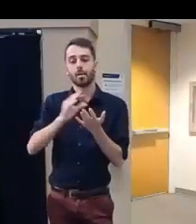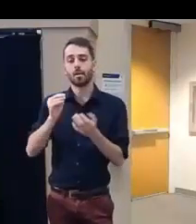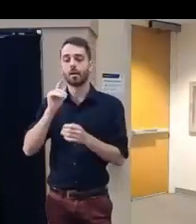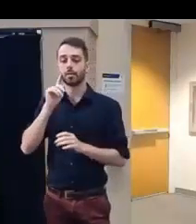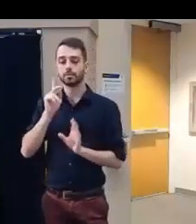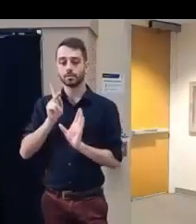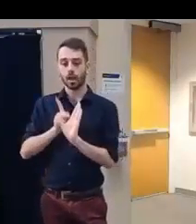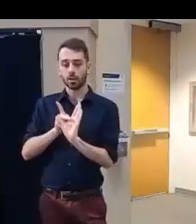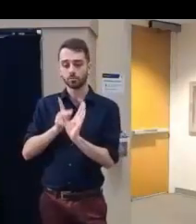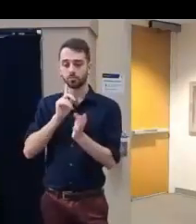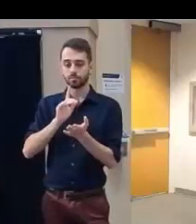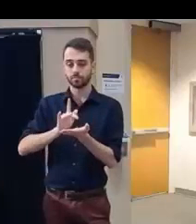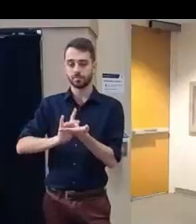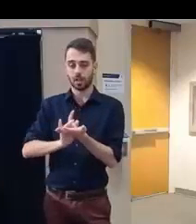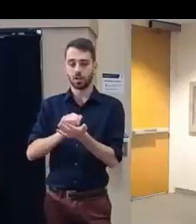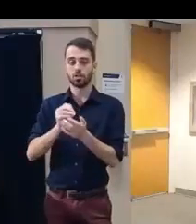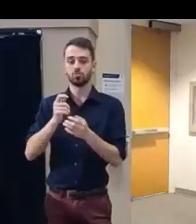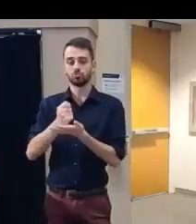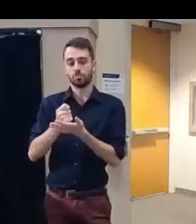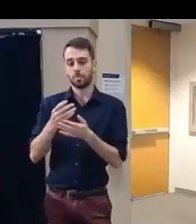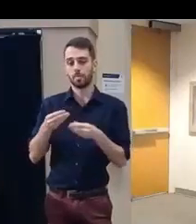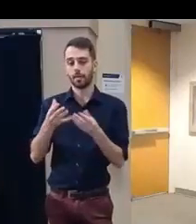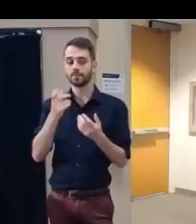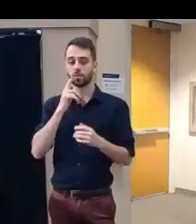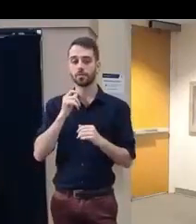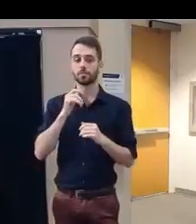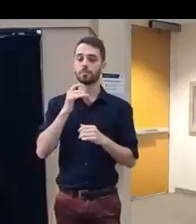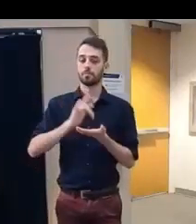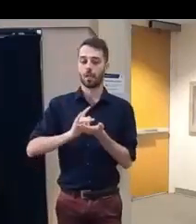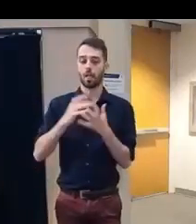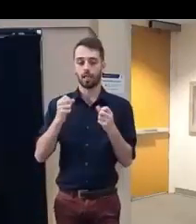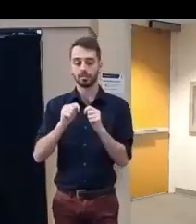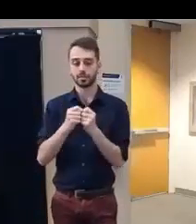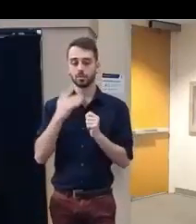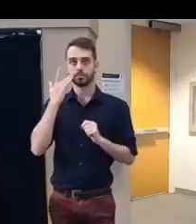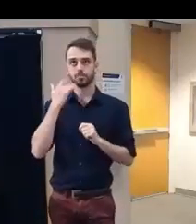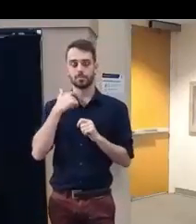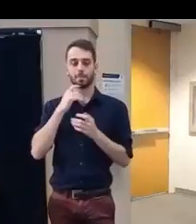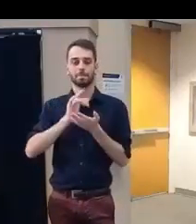from members of the Medical Healthcare team Mental Health Care team so listening to our